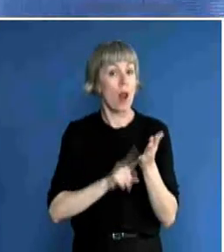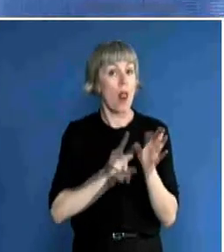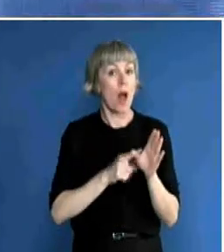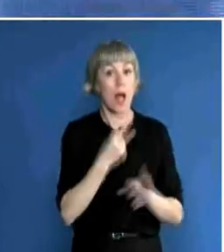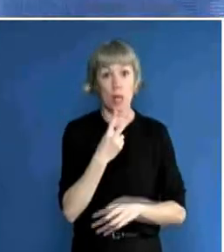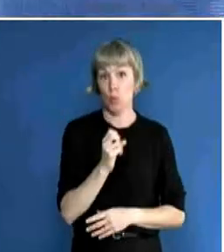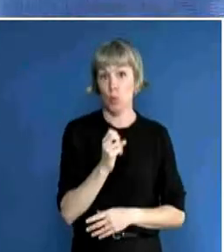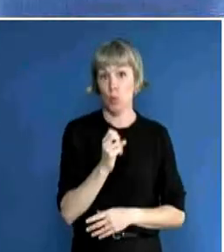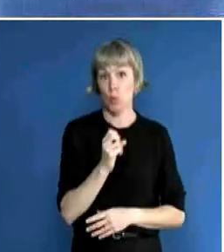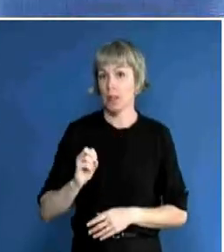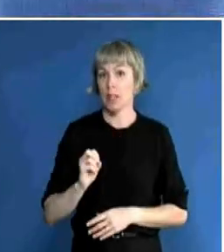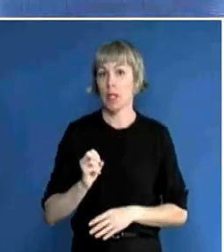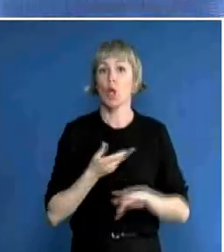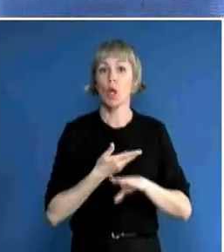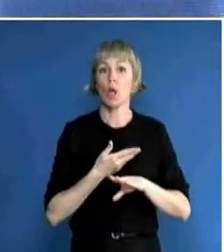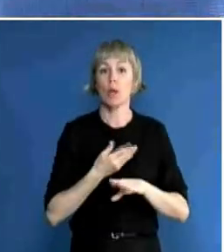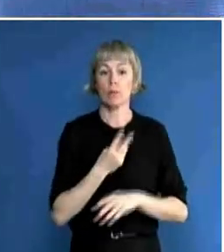it will replace the current Jobactive arrangements.